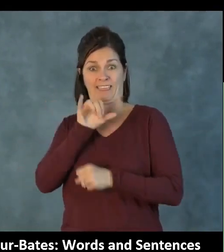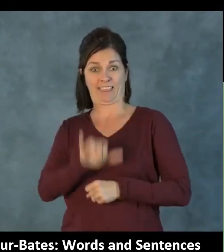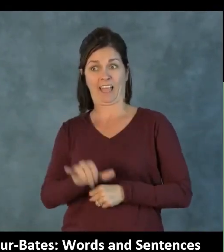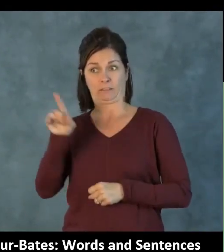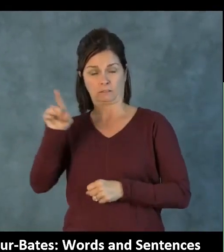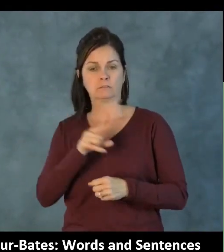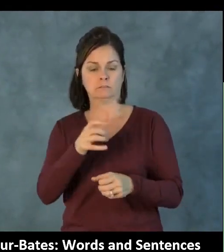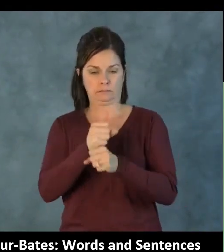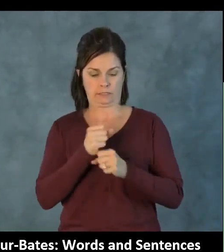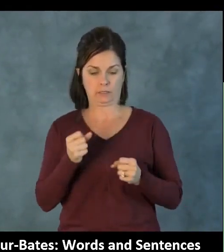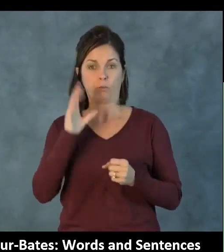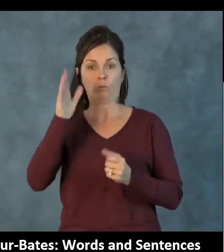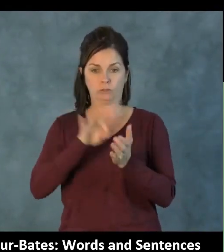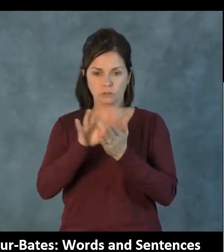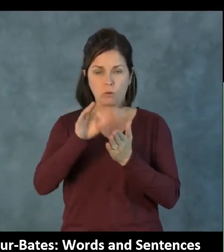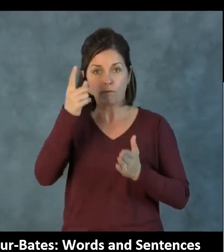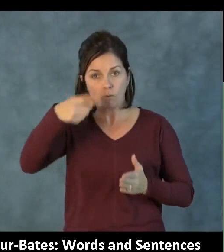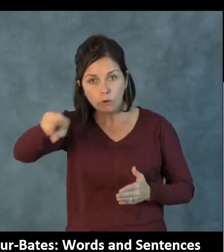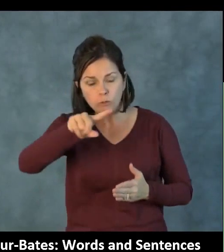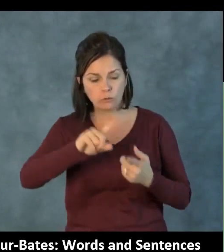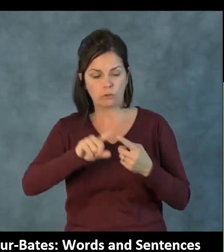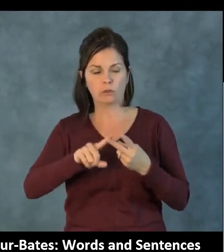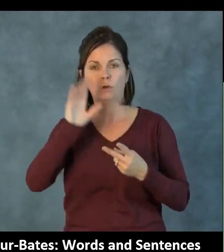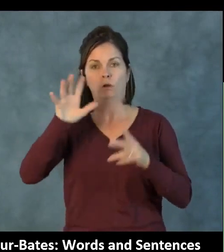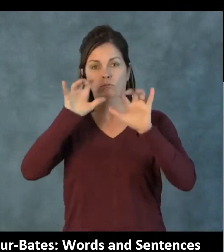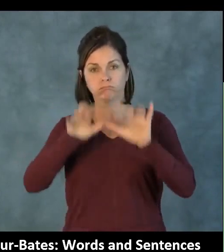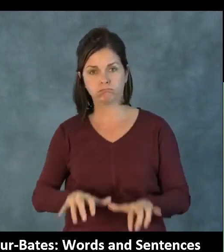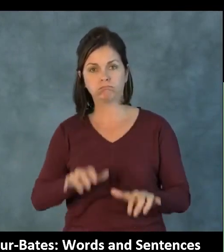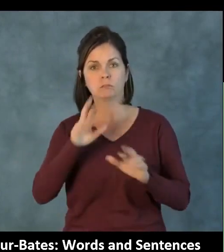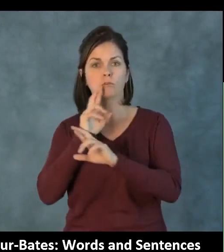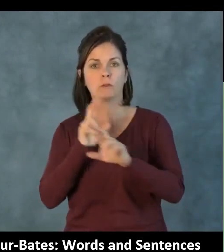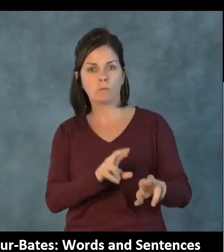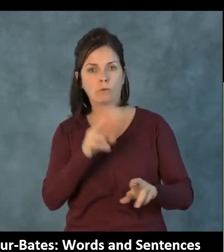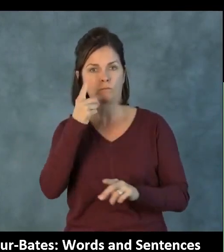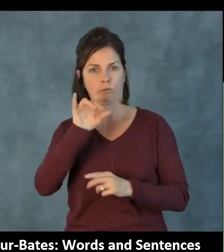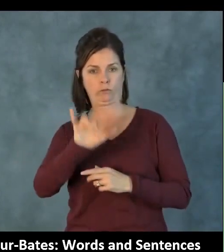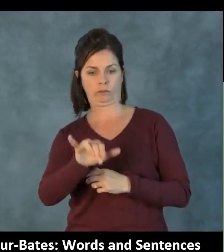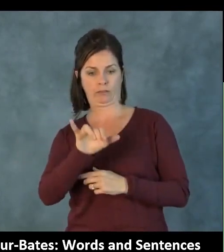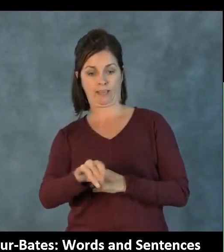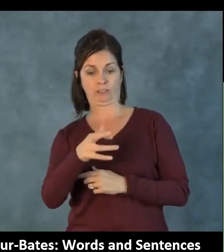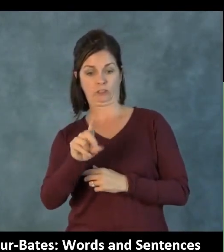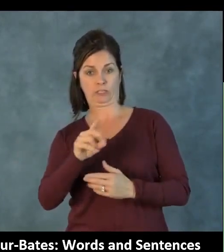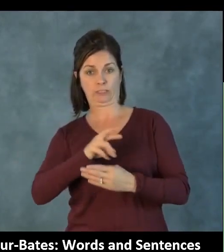we would score the assessment for you, we'd write a report of the child's results,